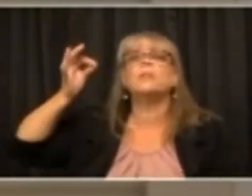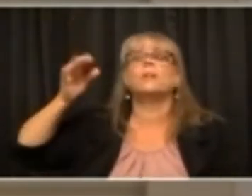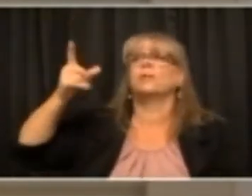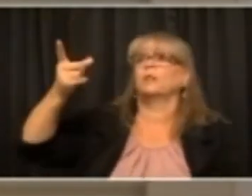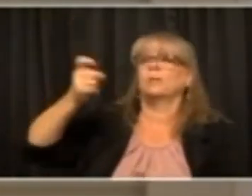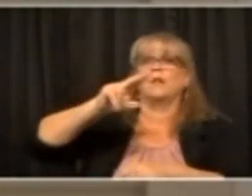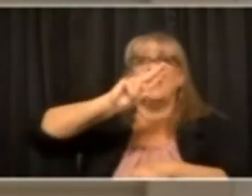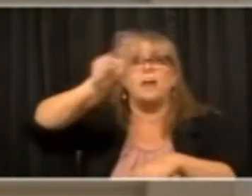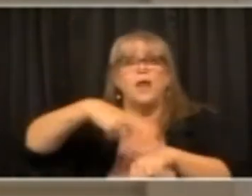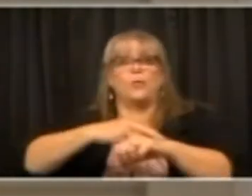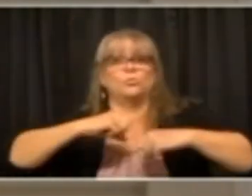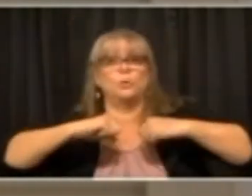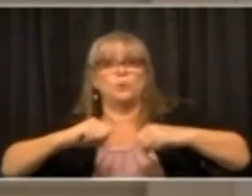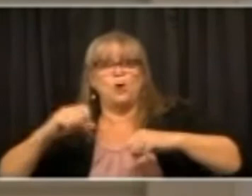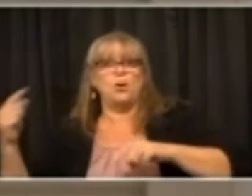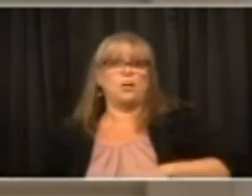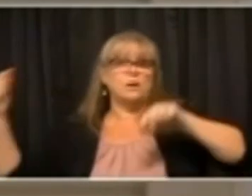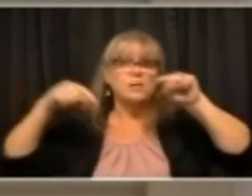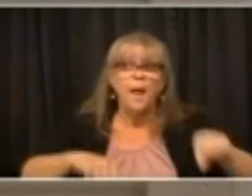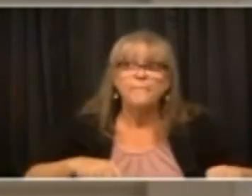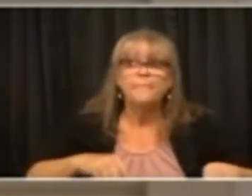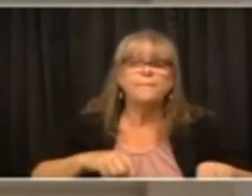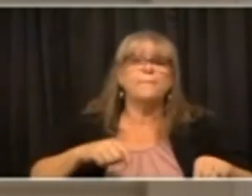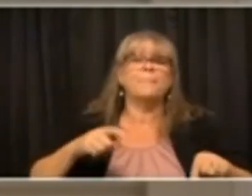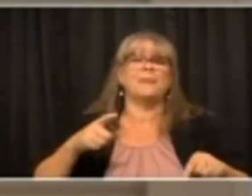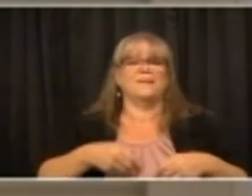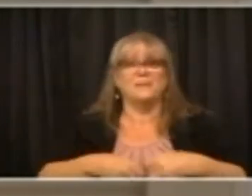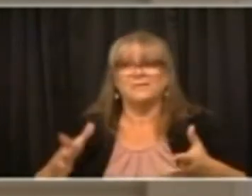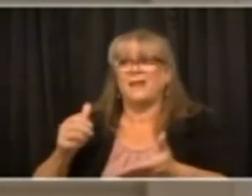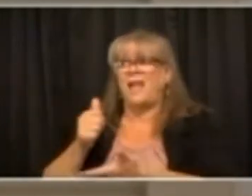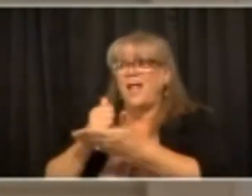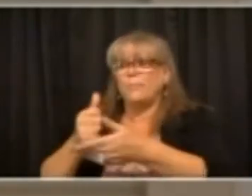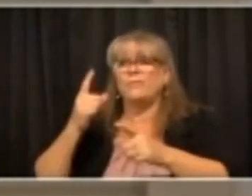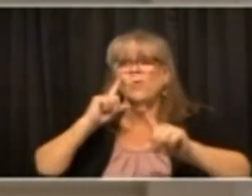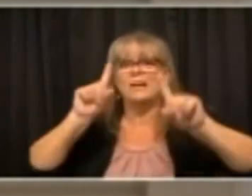into the large fire camps should they need testing and the ability to uh to